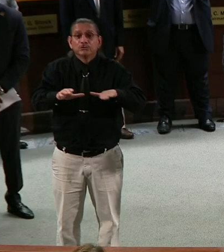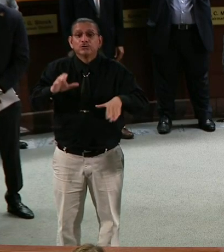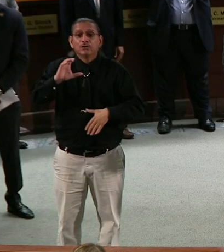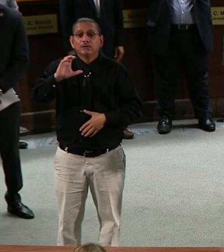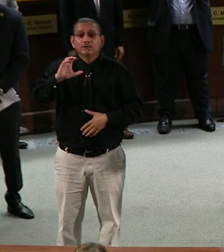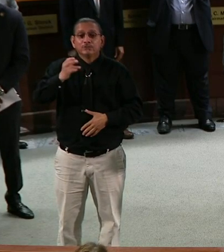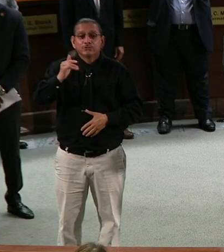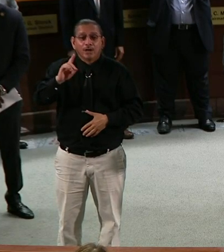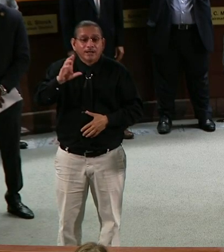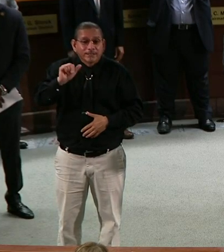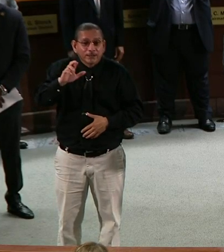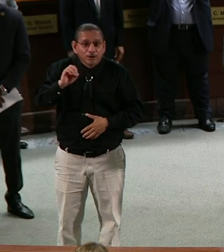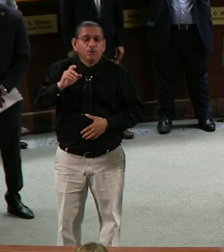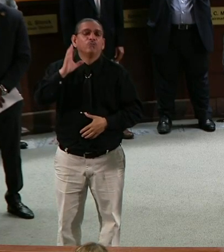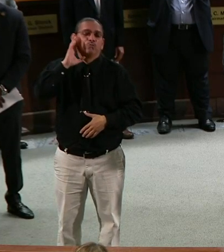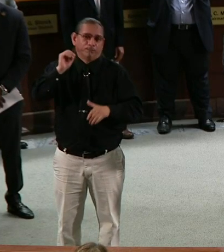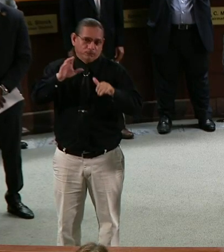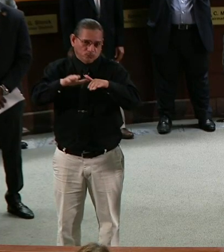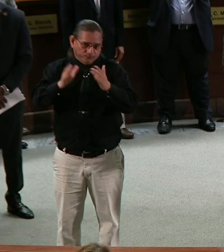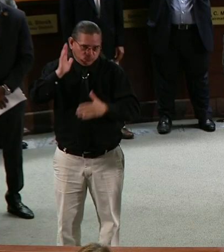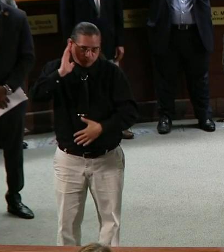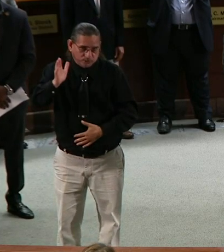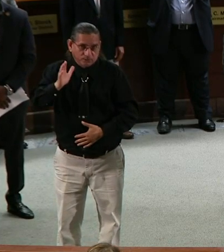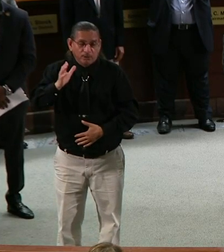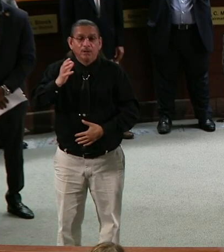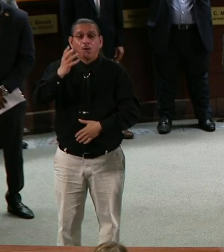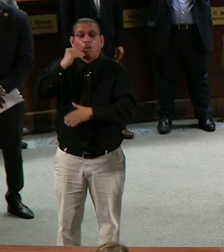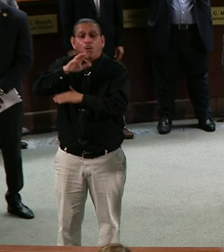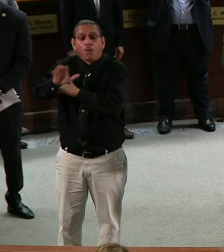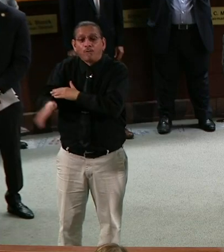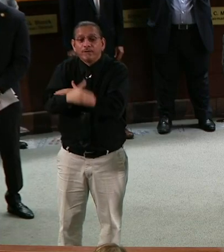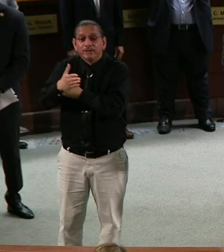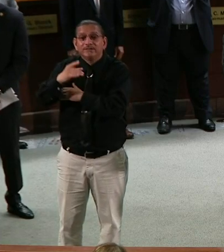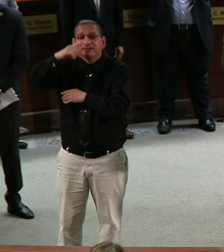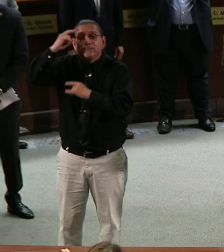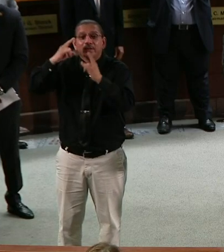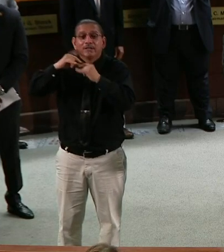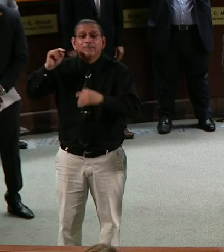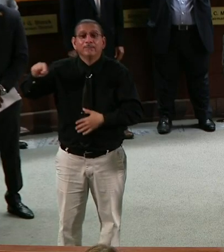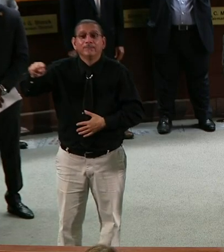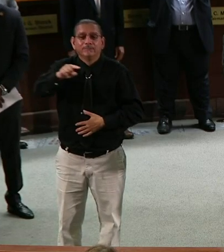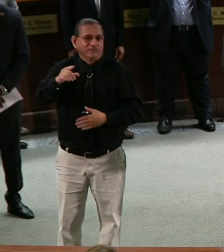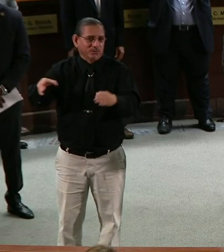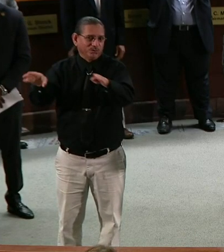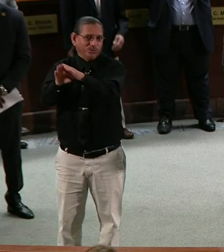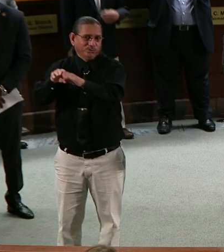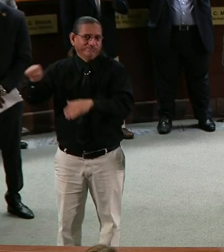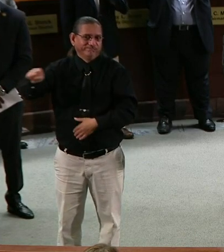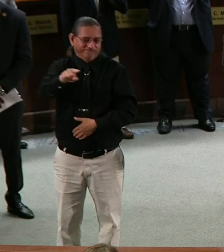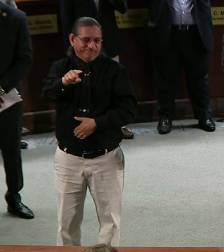CHILD CARE FACILITIES MAY BE